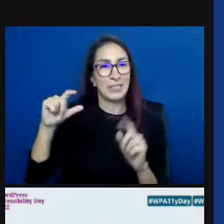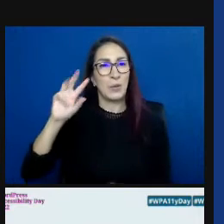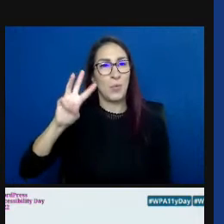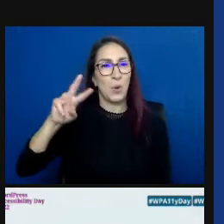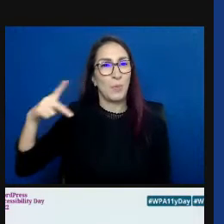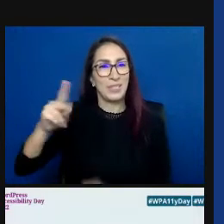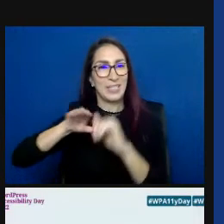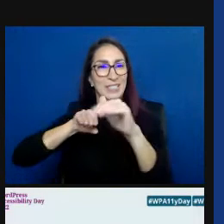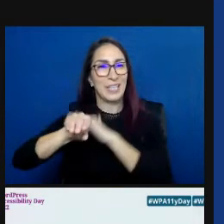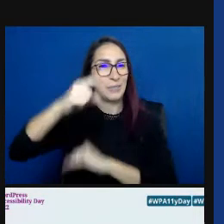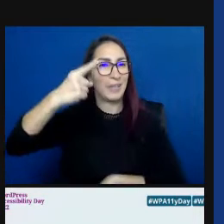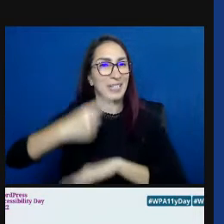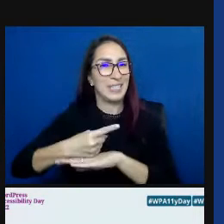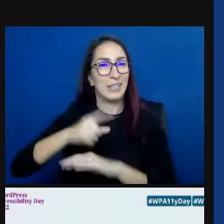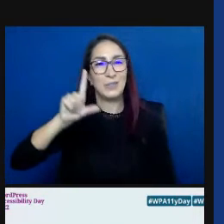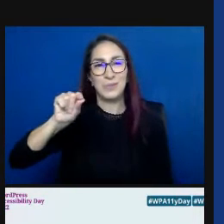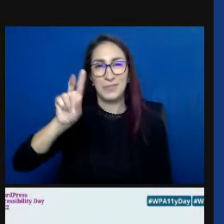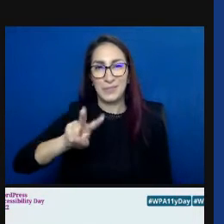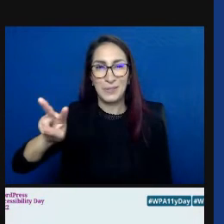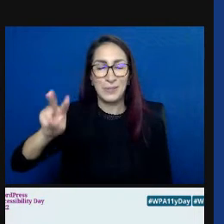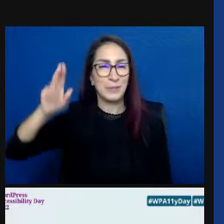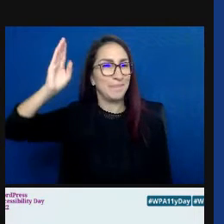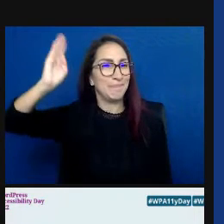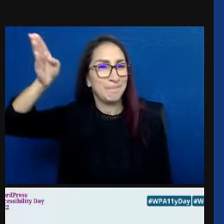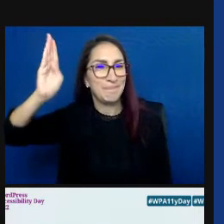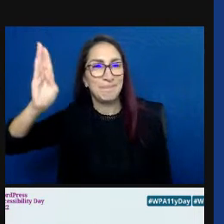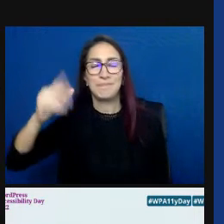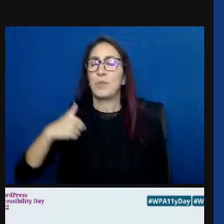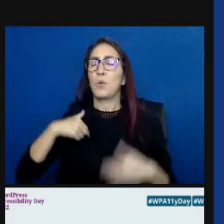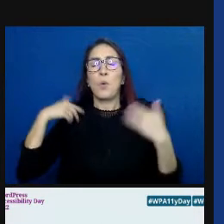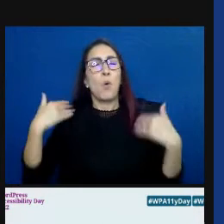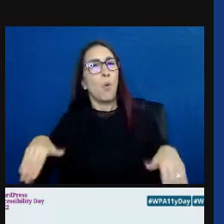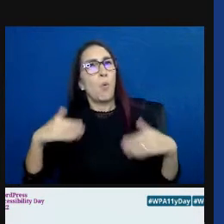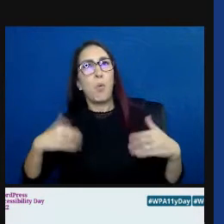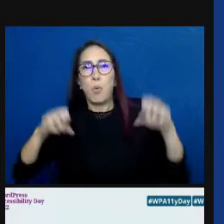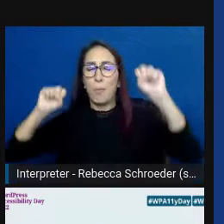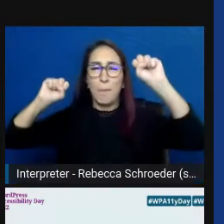It's so awesome to see events related to WordPress talking